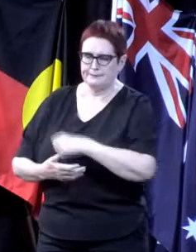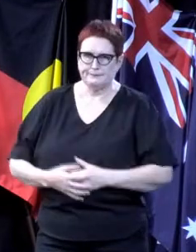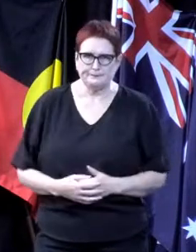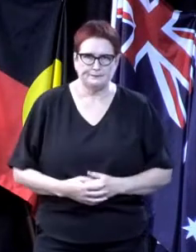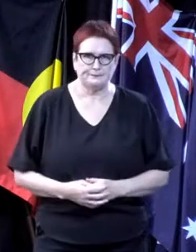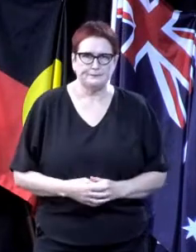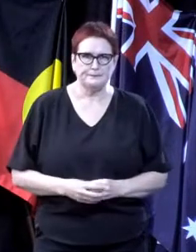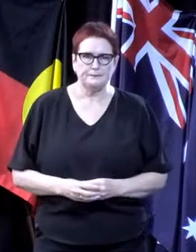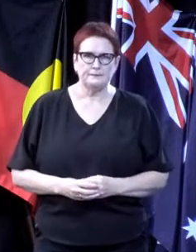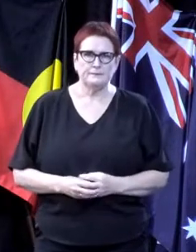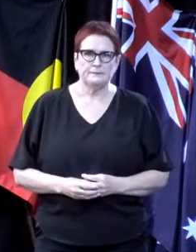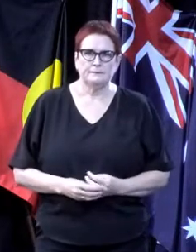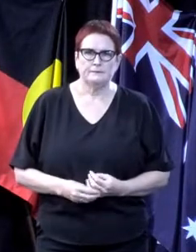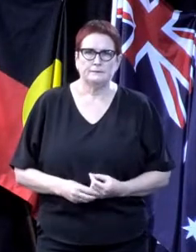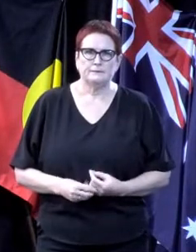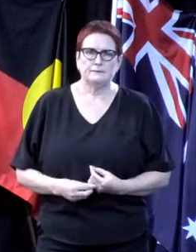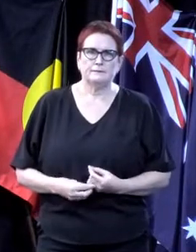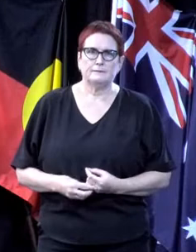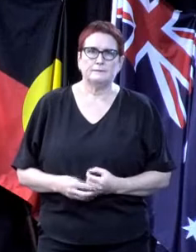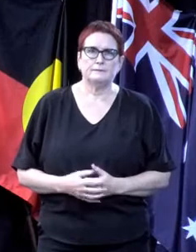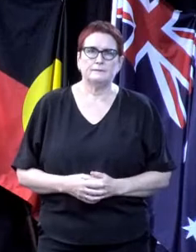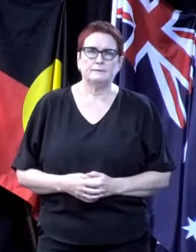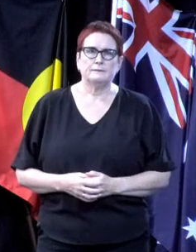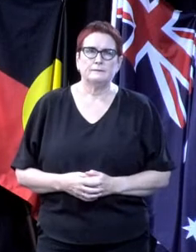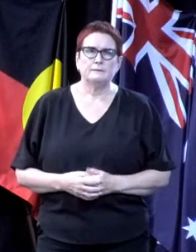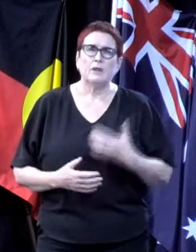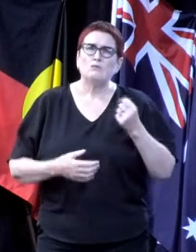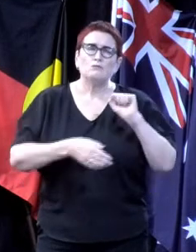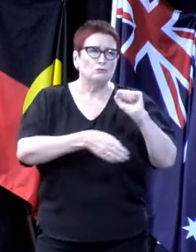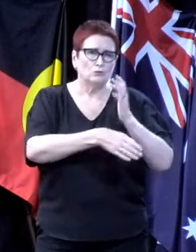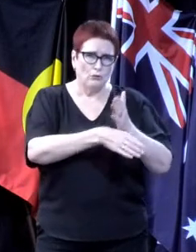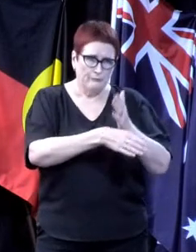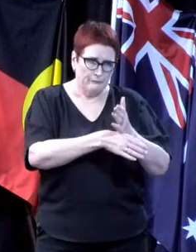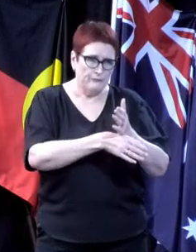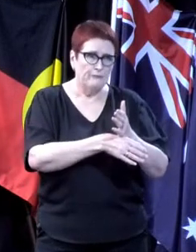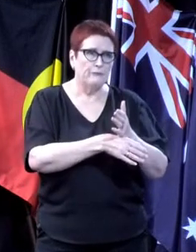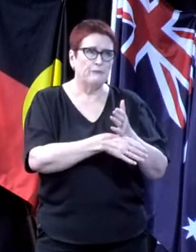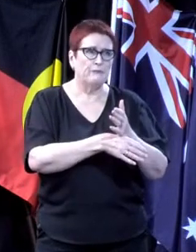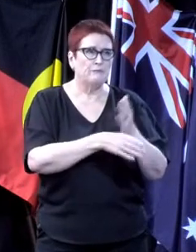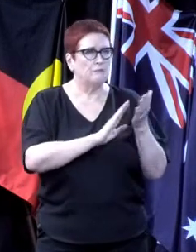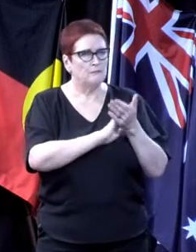OK, so, you got a substantive position in HOSES -